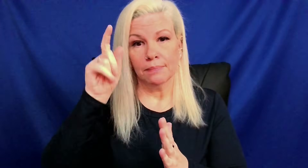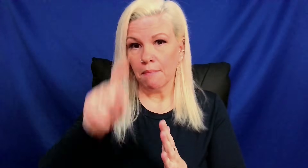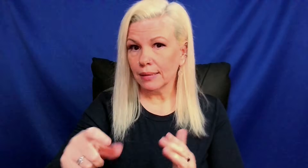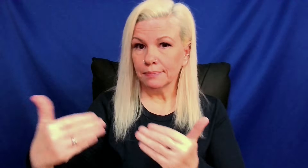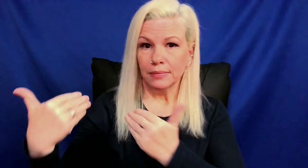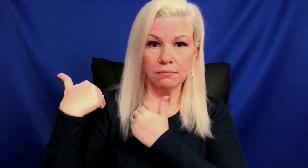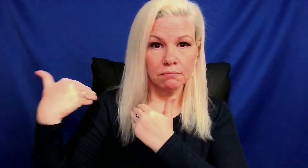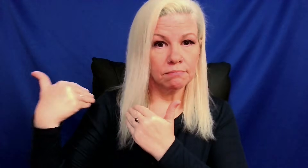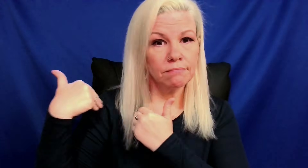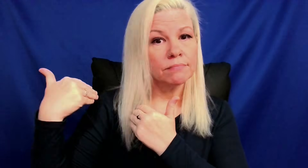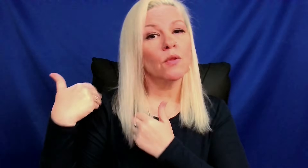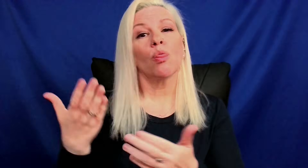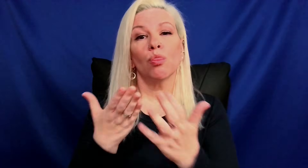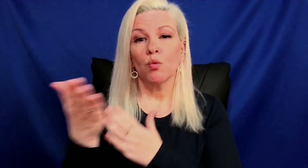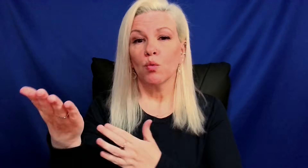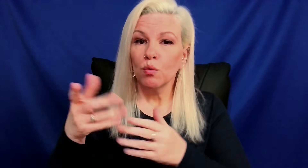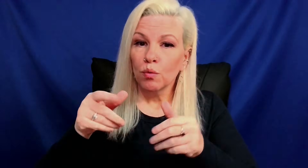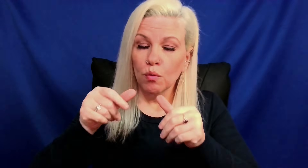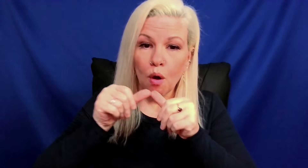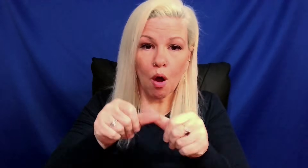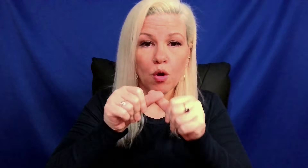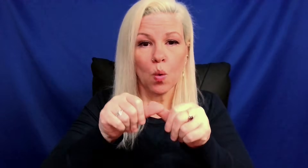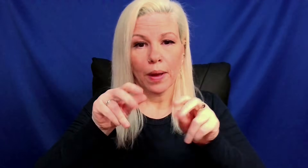accountable through ongoing monitoring.